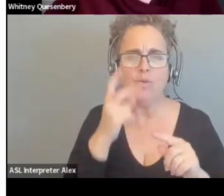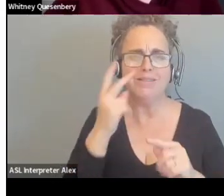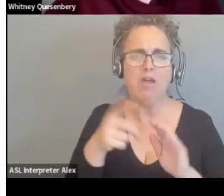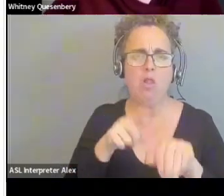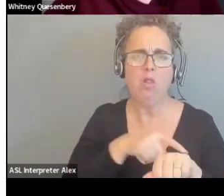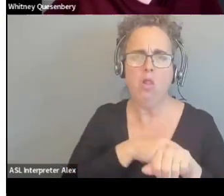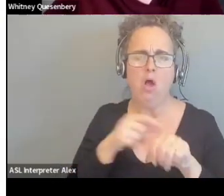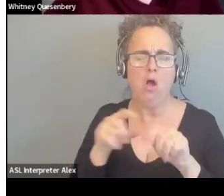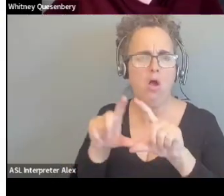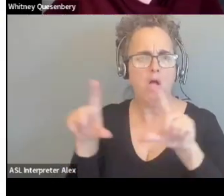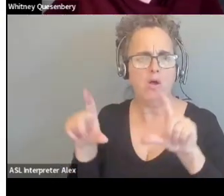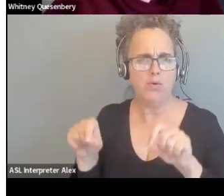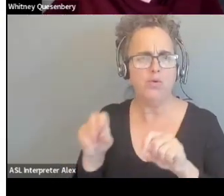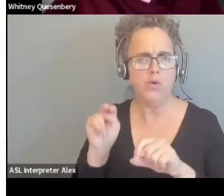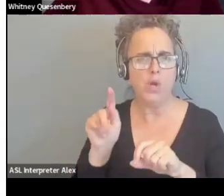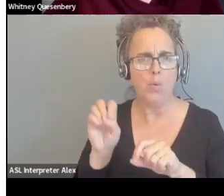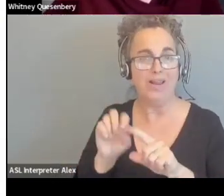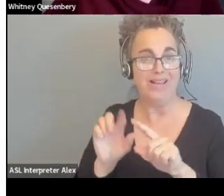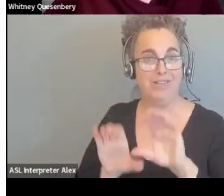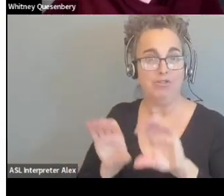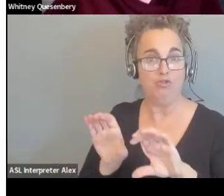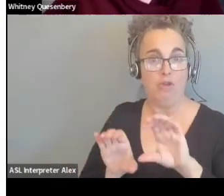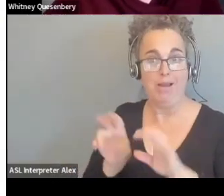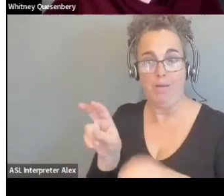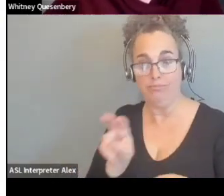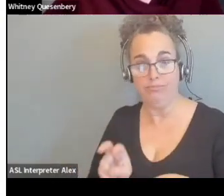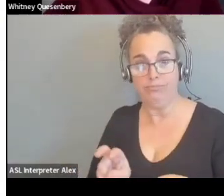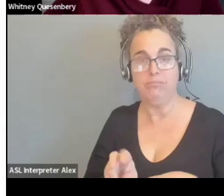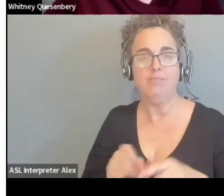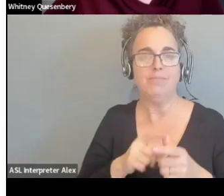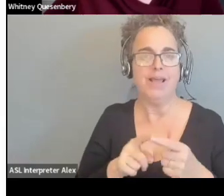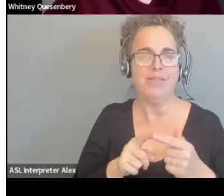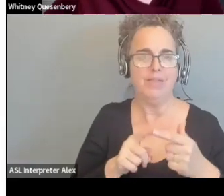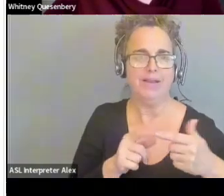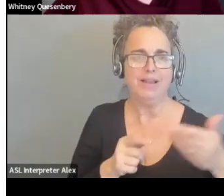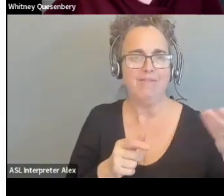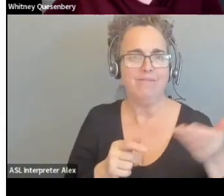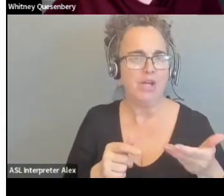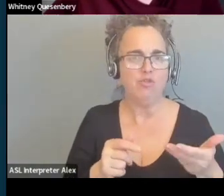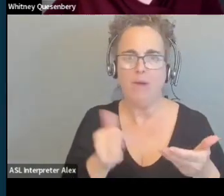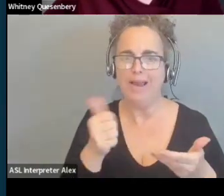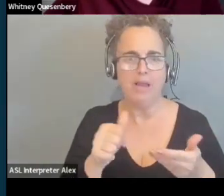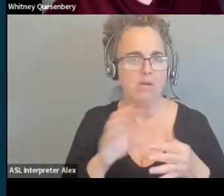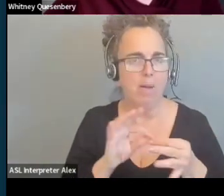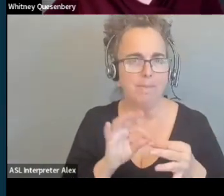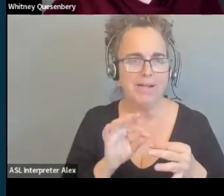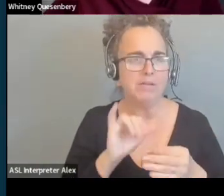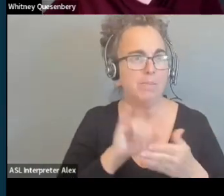which I'm gonna take a look at and invite all of you to have any come comments about this section